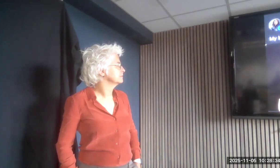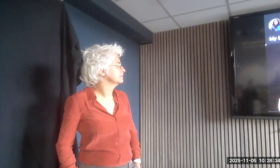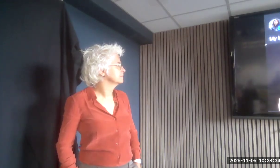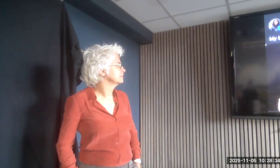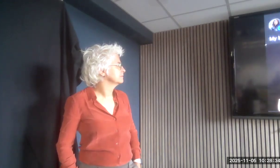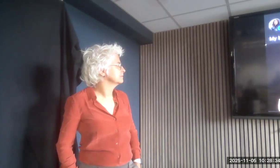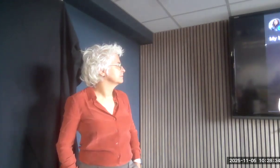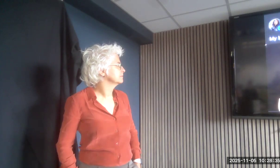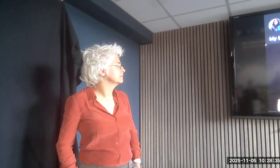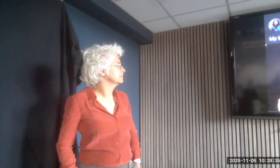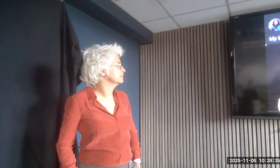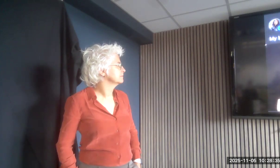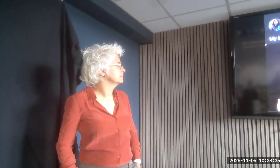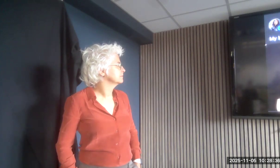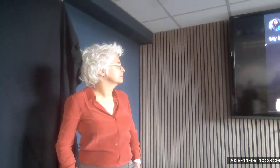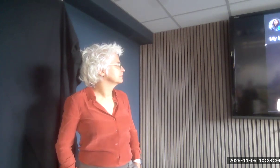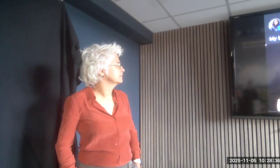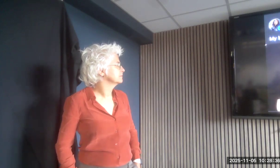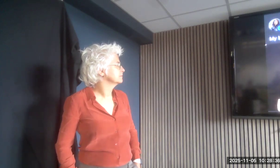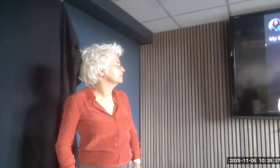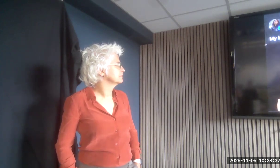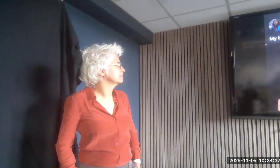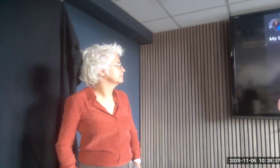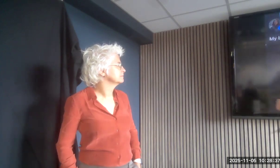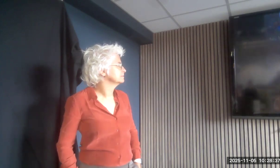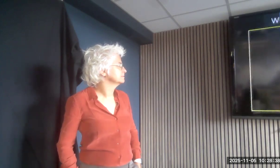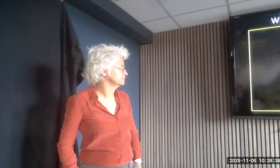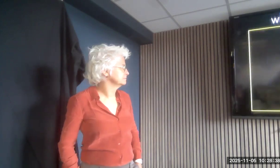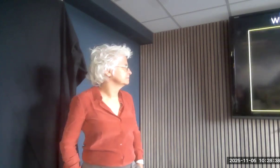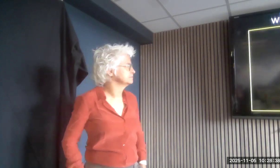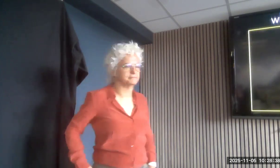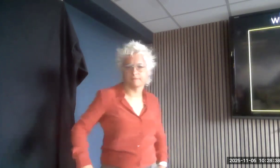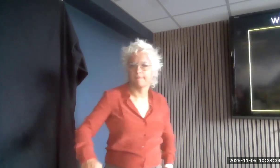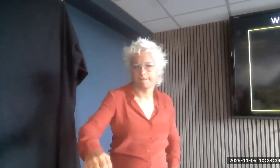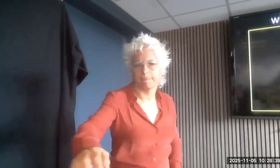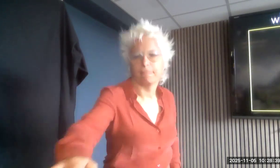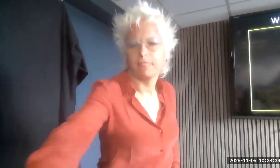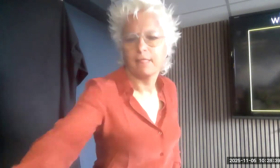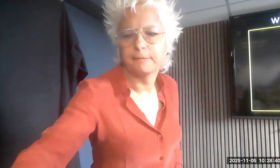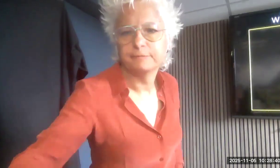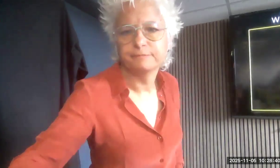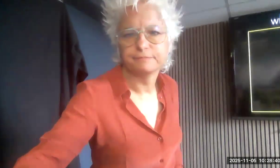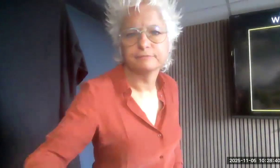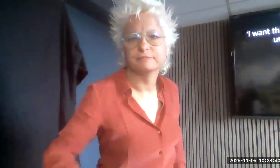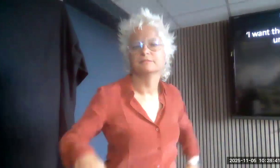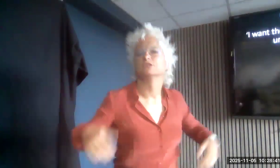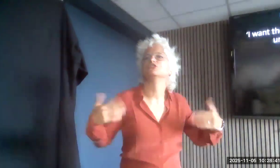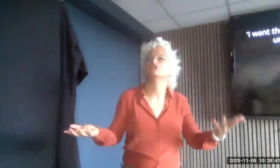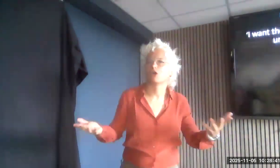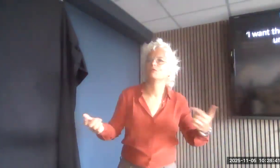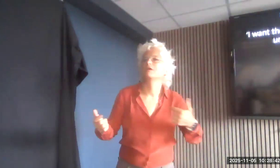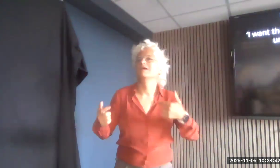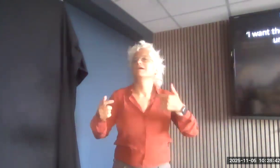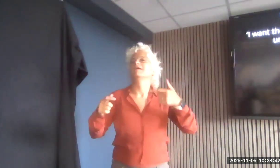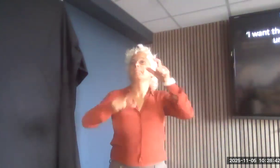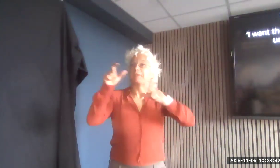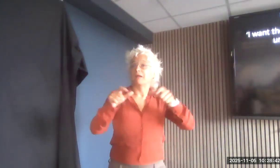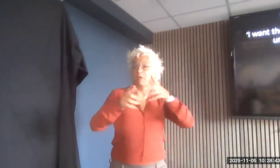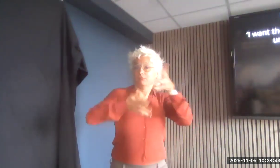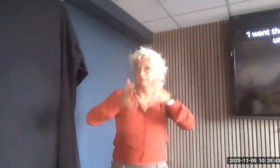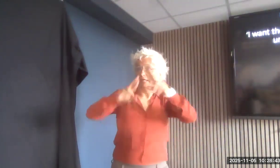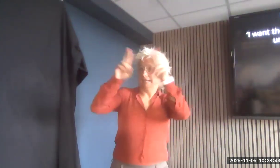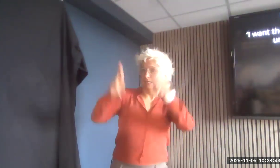Yes, International Sign is available for everybody, so that's why it's important to us.